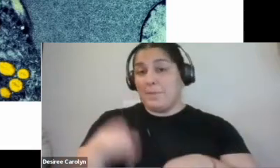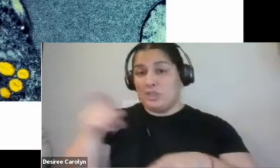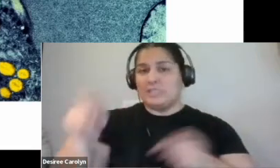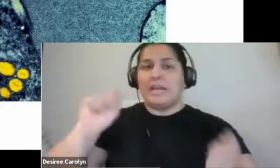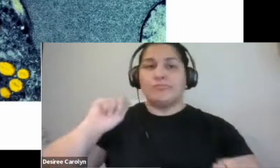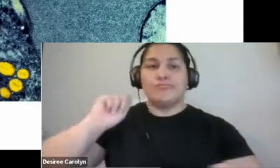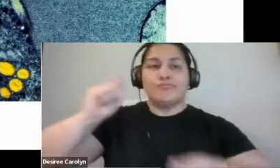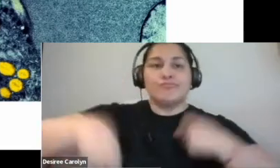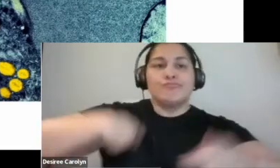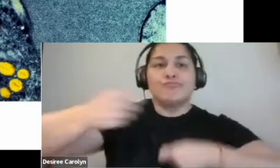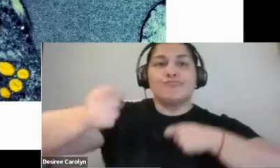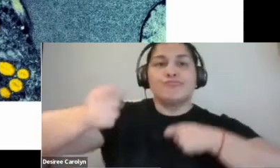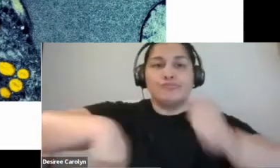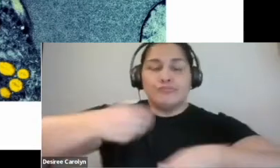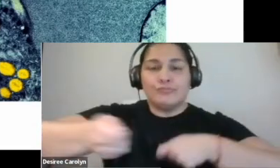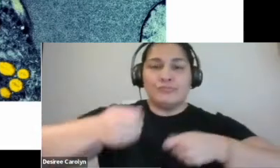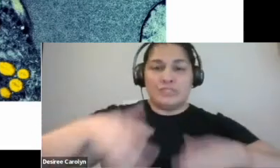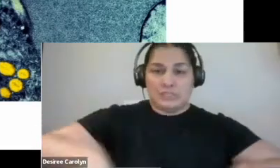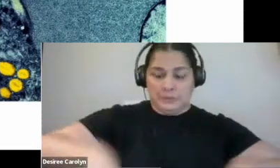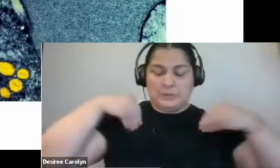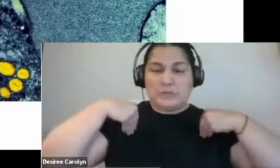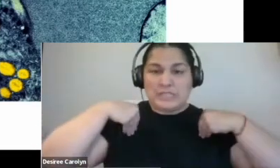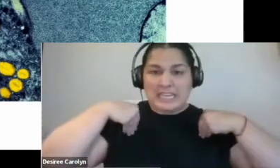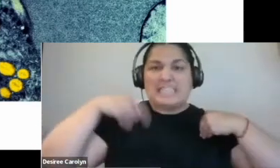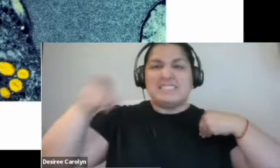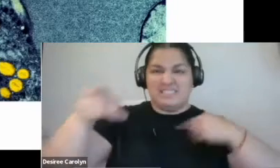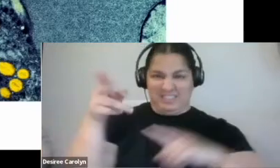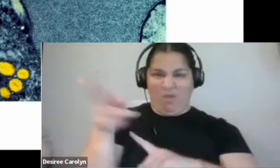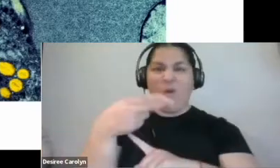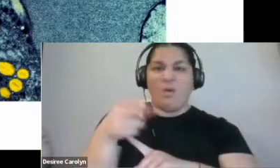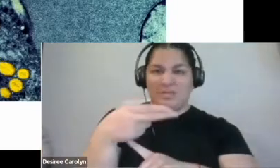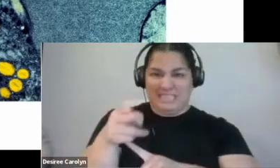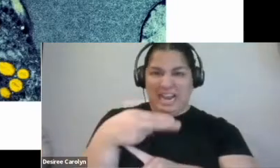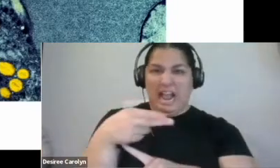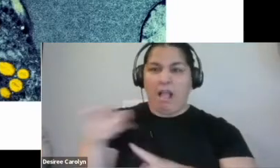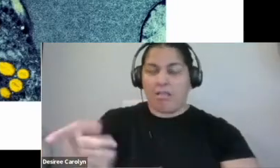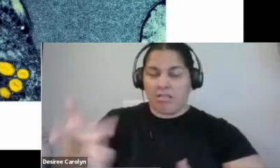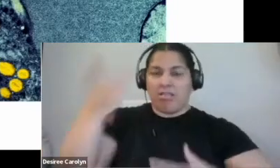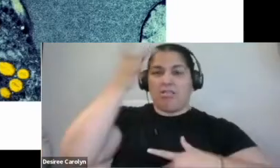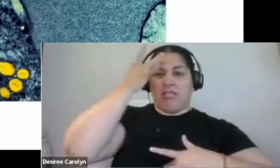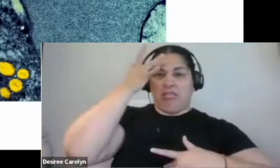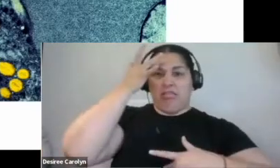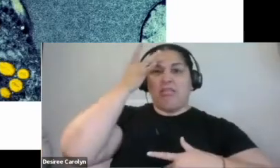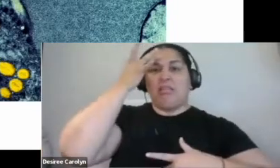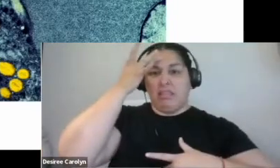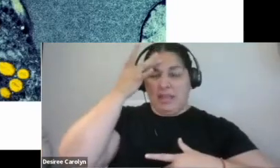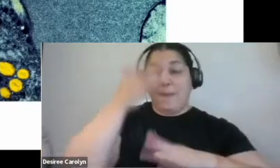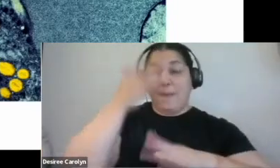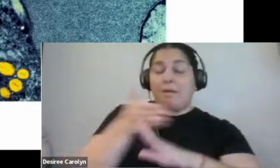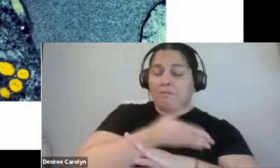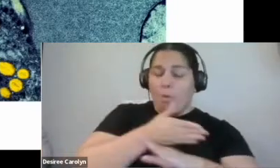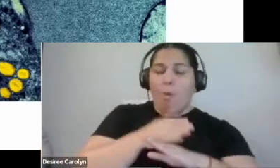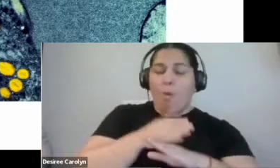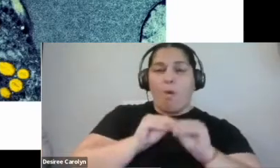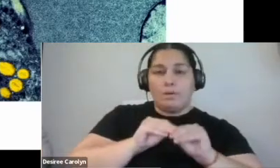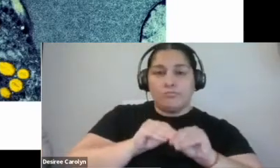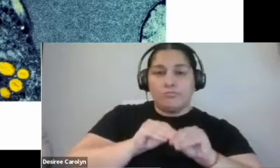and got a case of MPOX before this outbreak happened, but that is not a major source